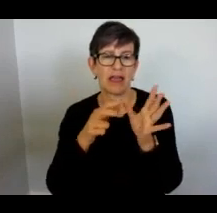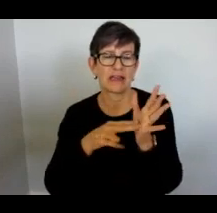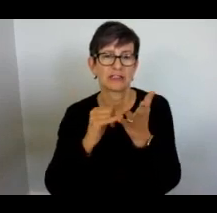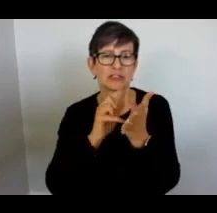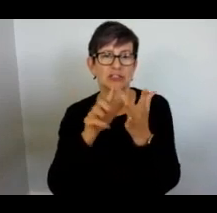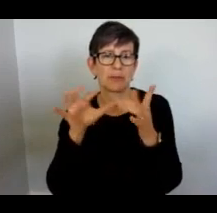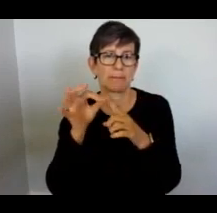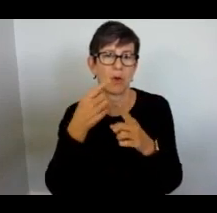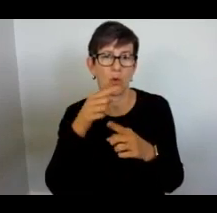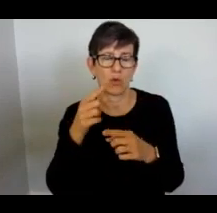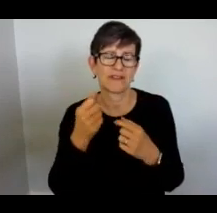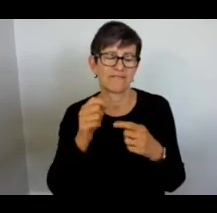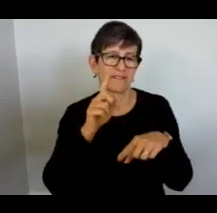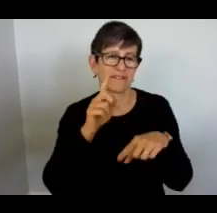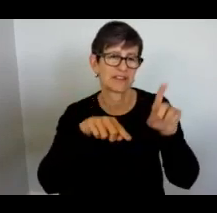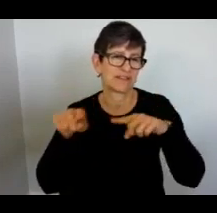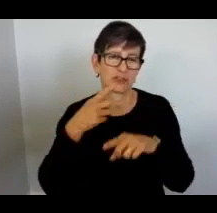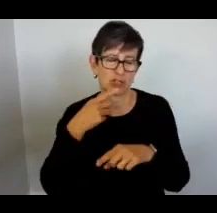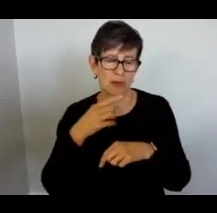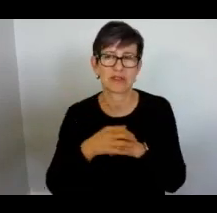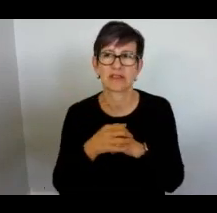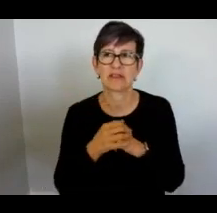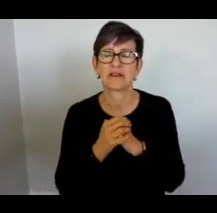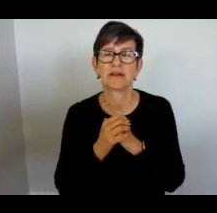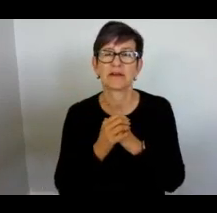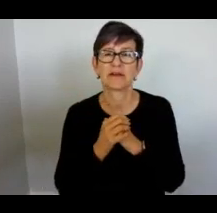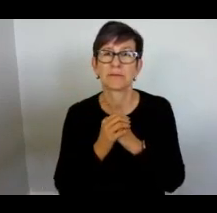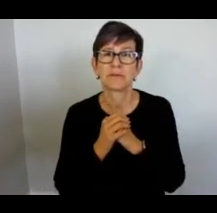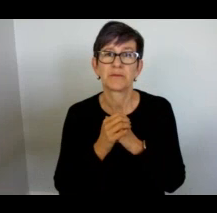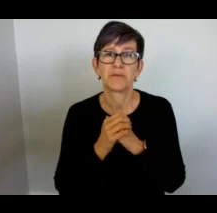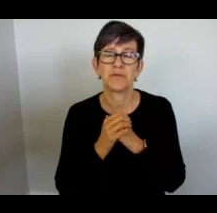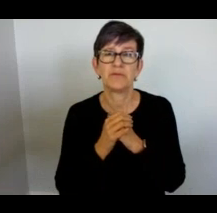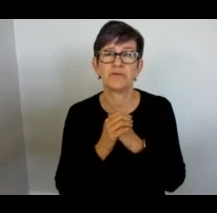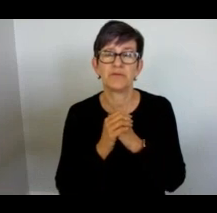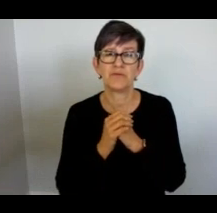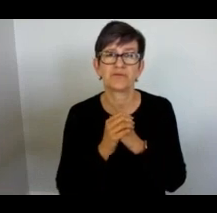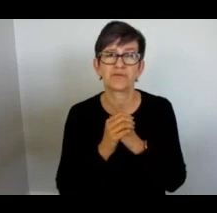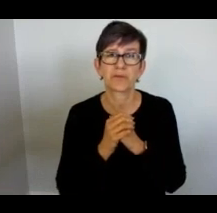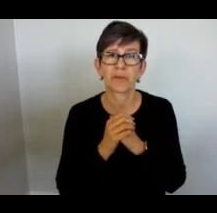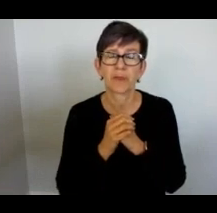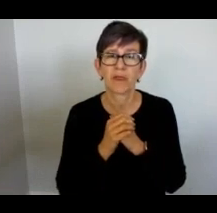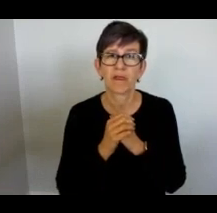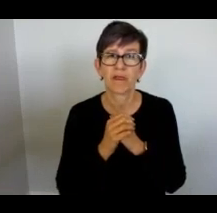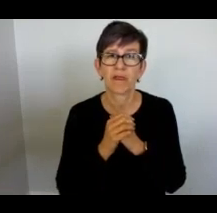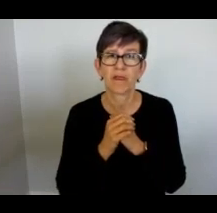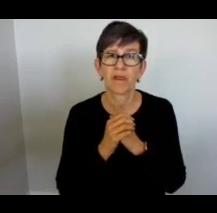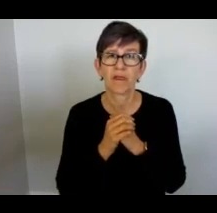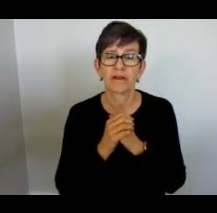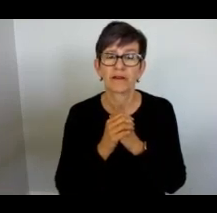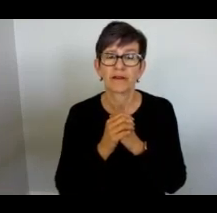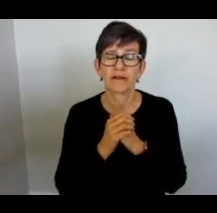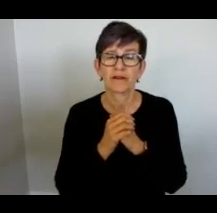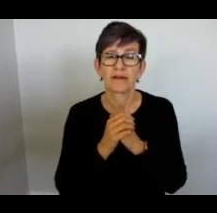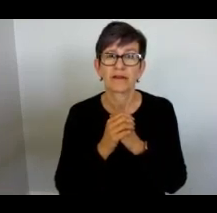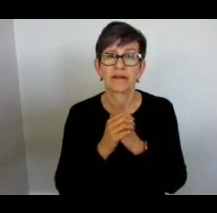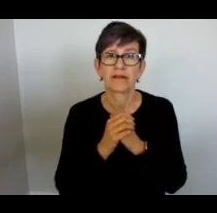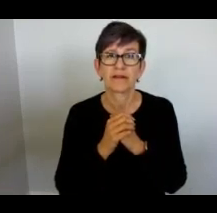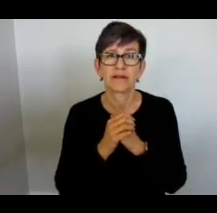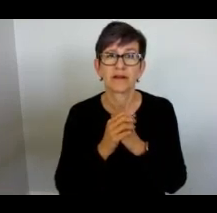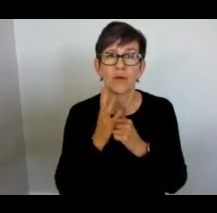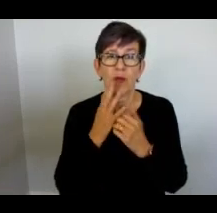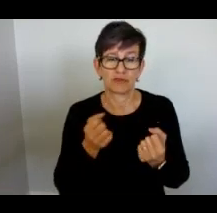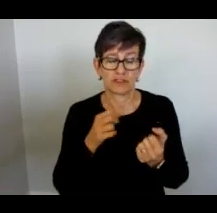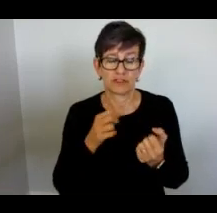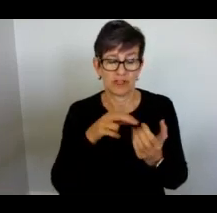When dealing with a child protection referral, DCPL may take a different view to child safety